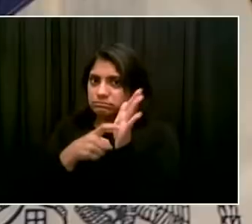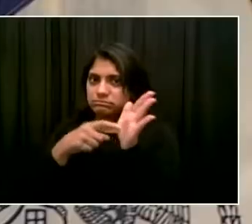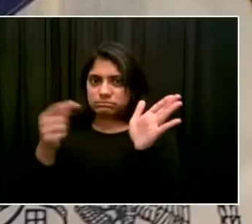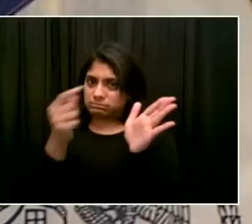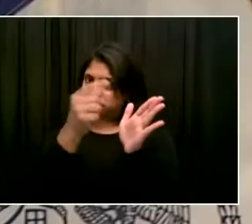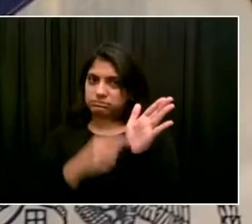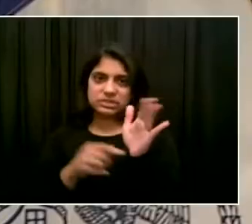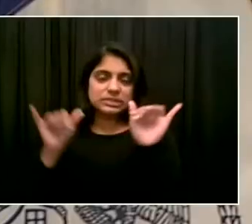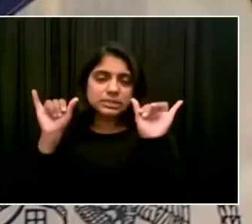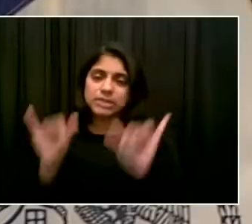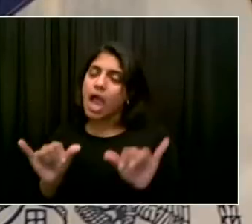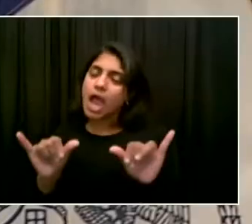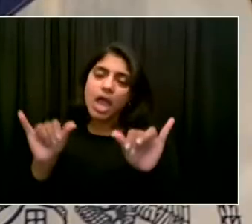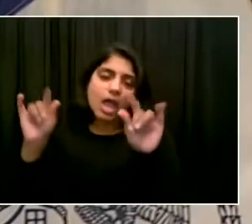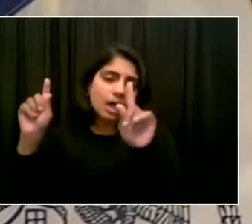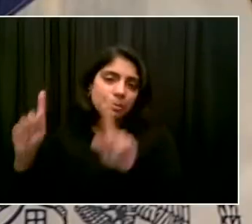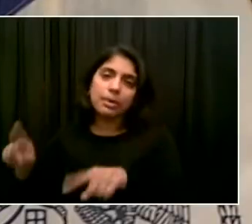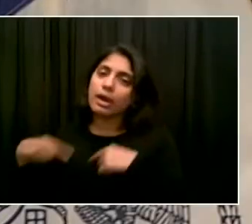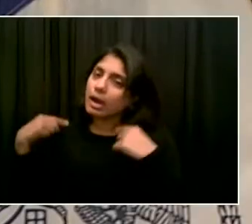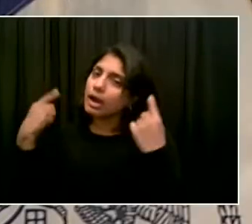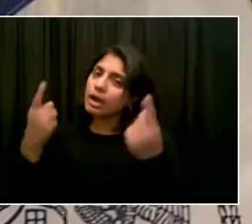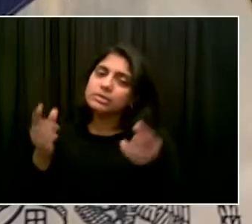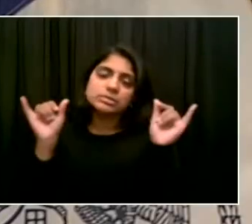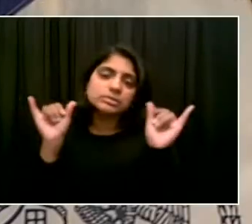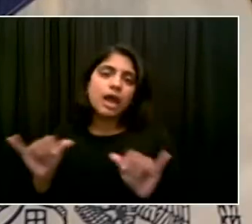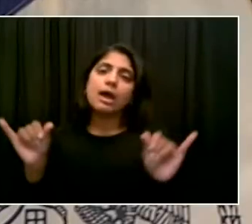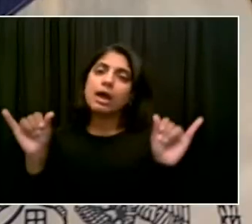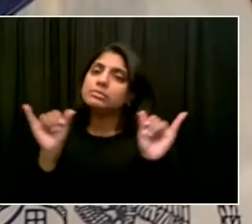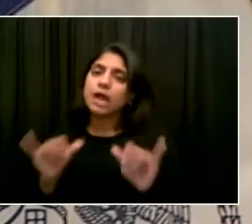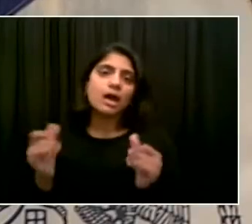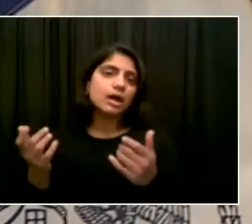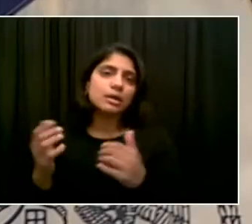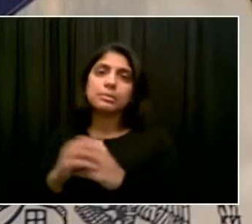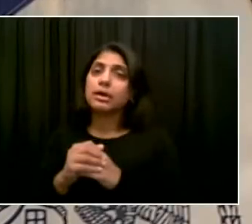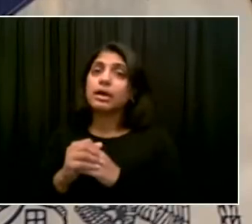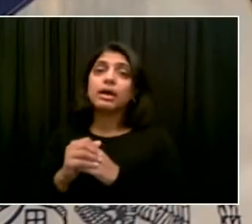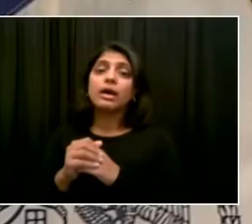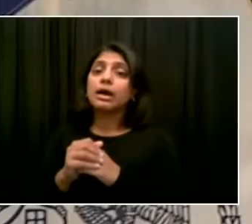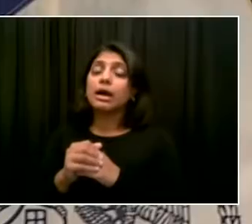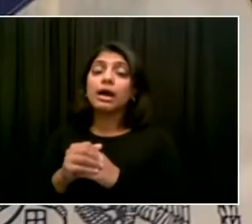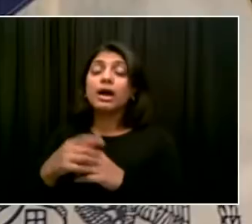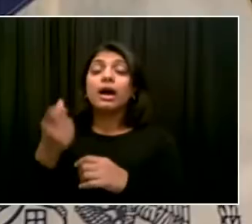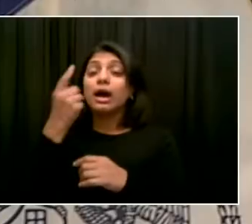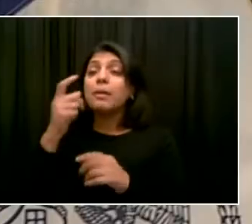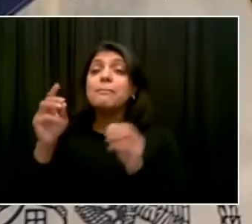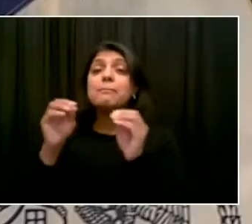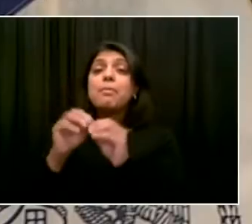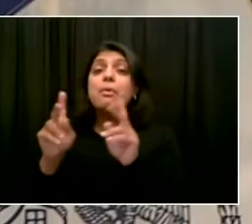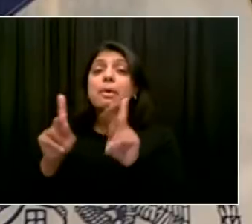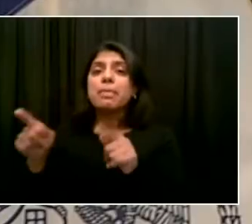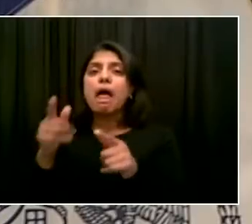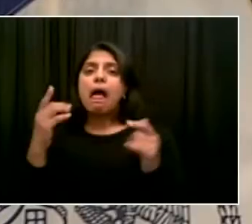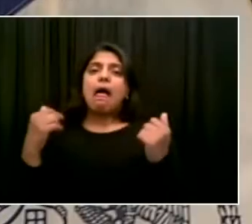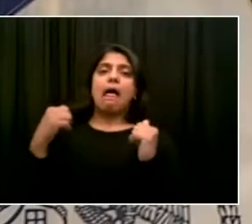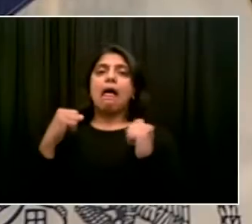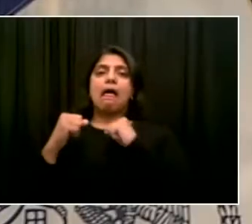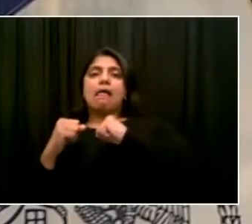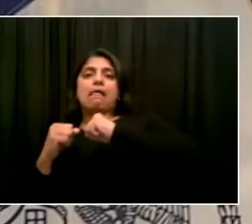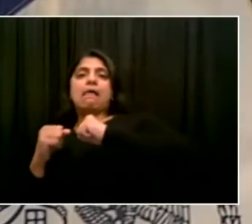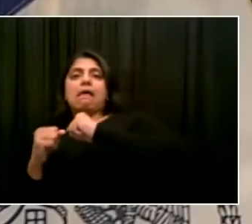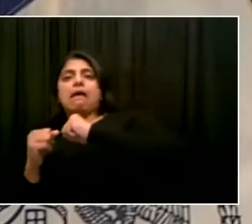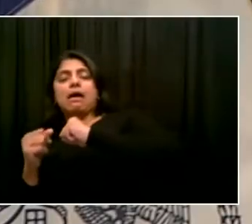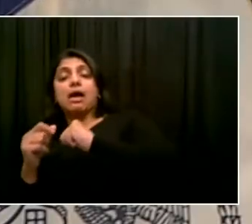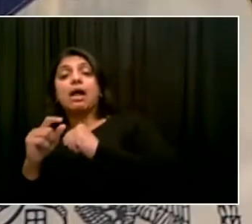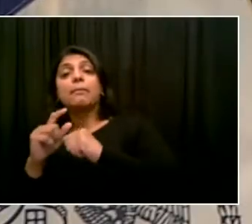MANDATES OF